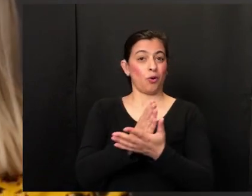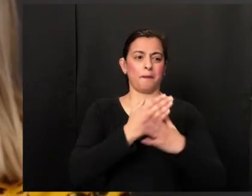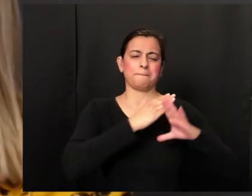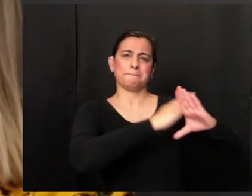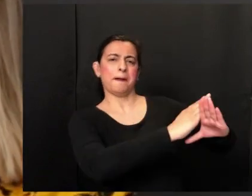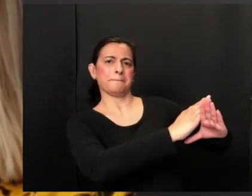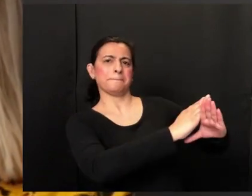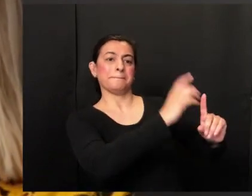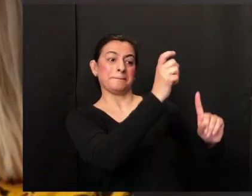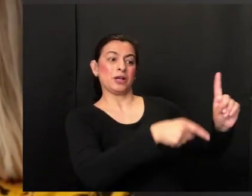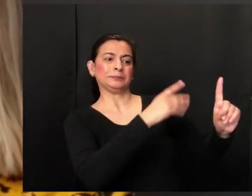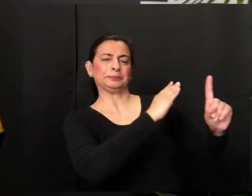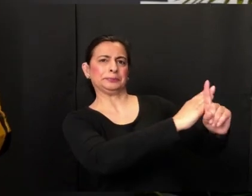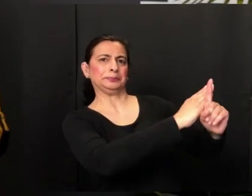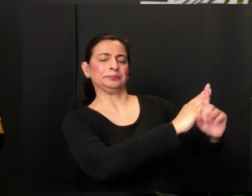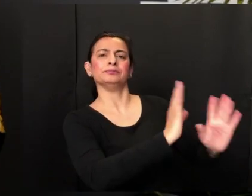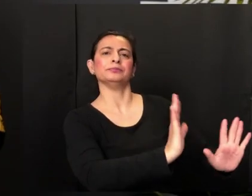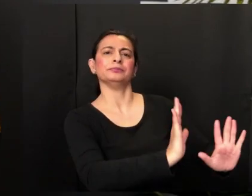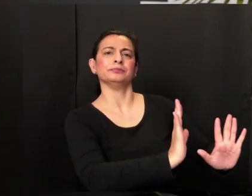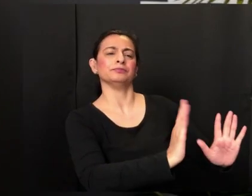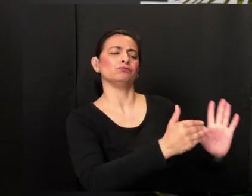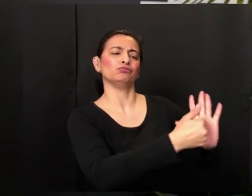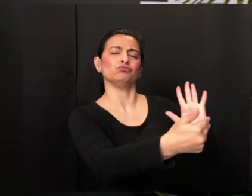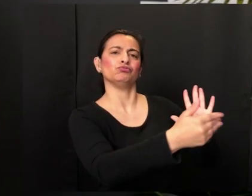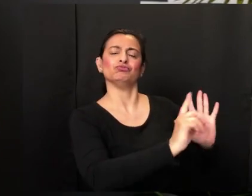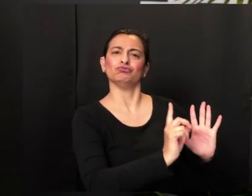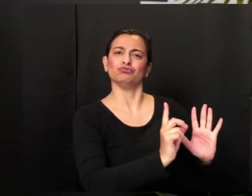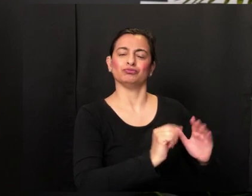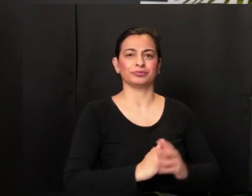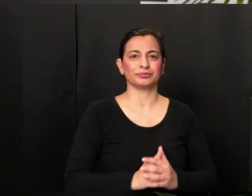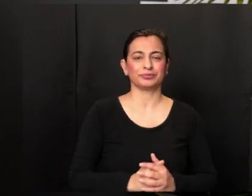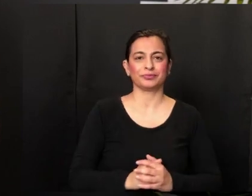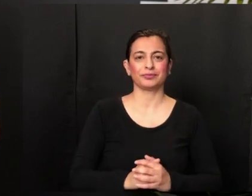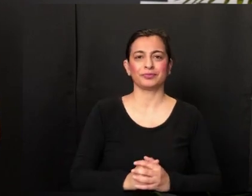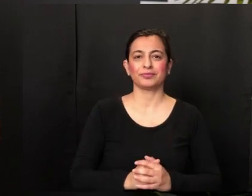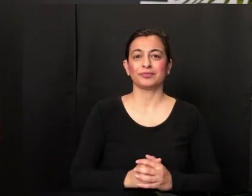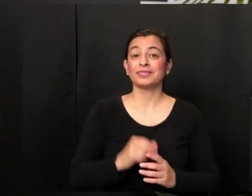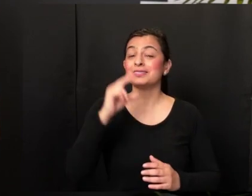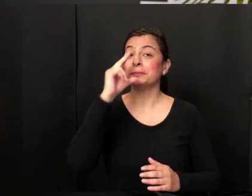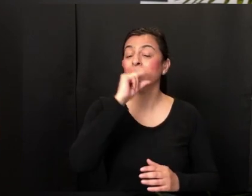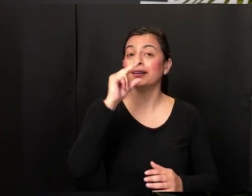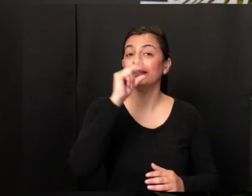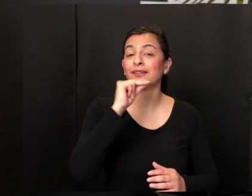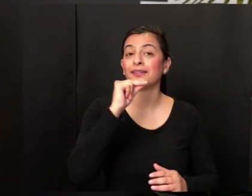and speak - speak with people with disabilities, not for them;